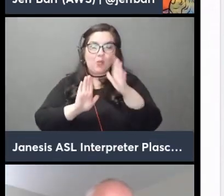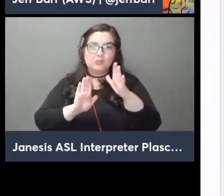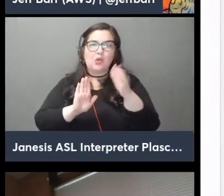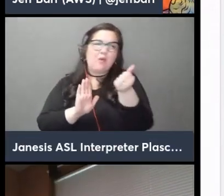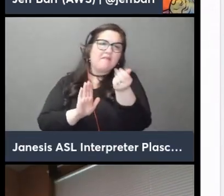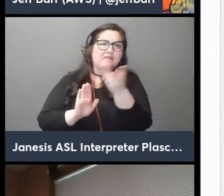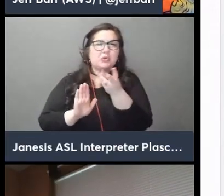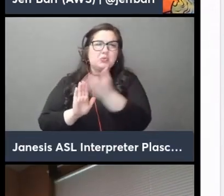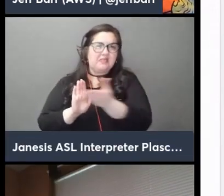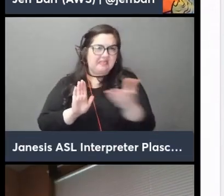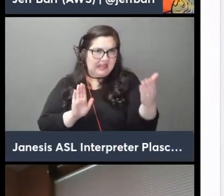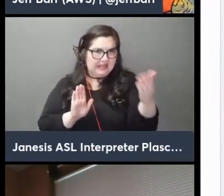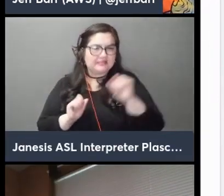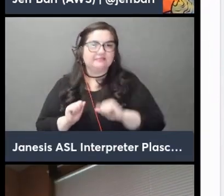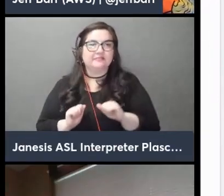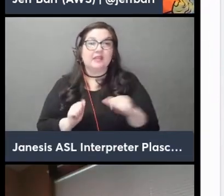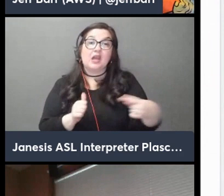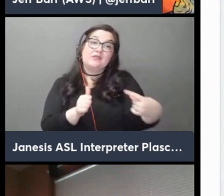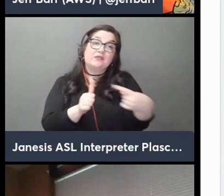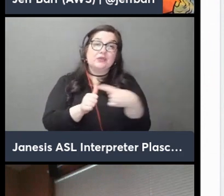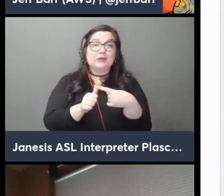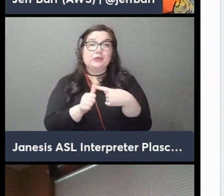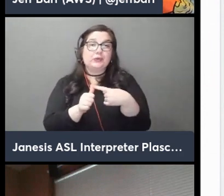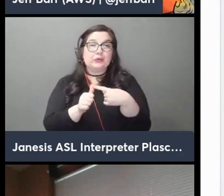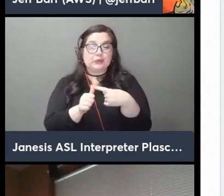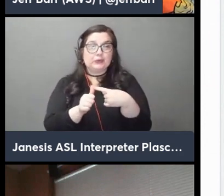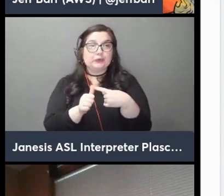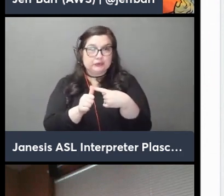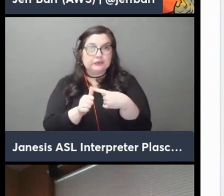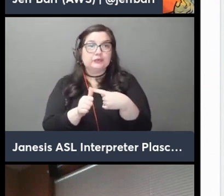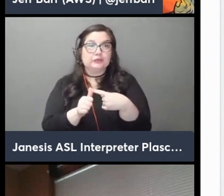First, I'm gonna show a little bit about how the code